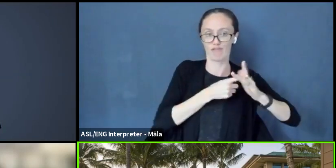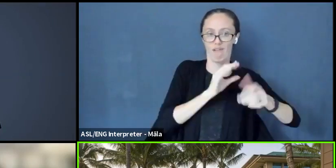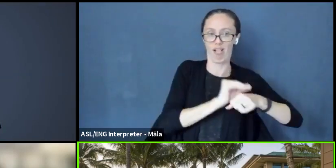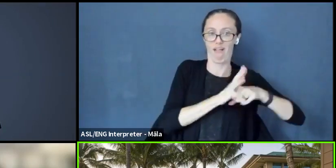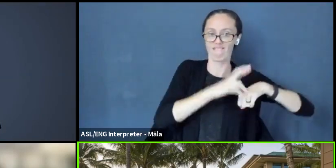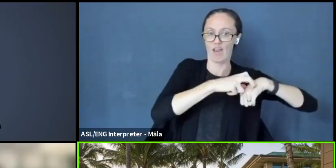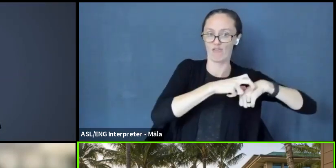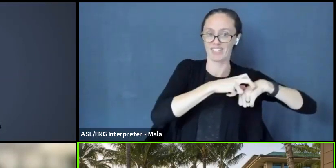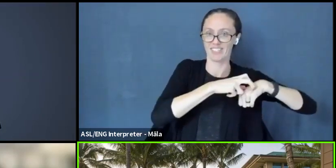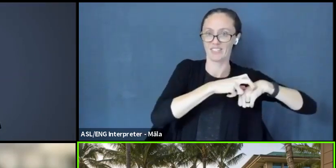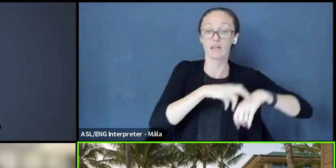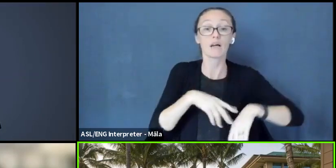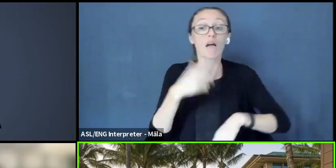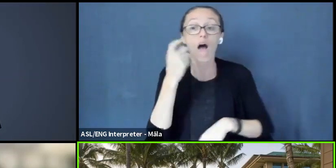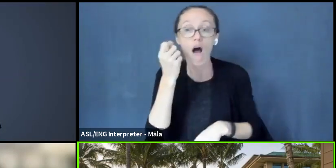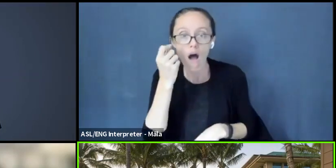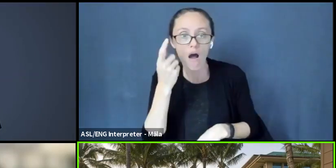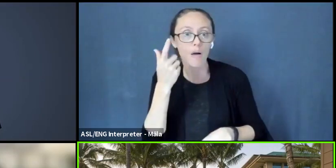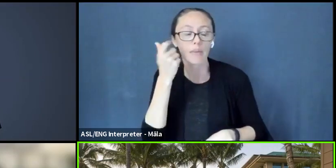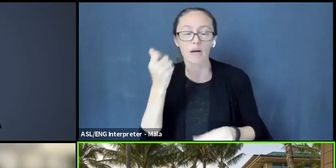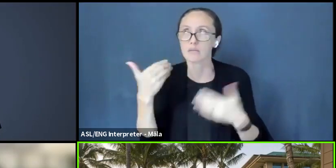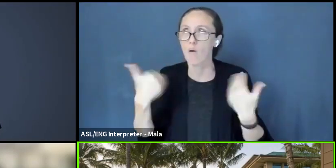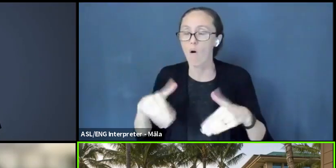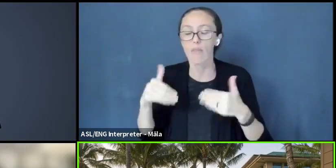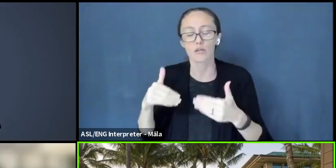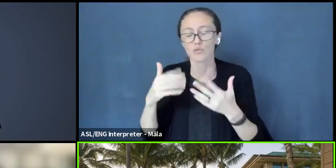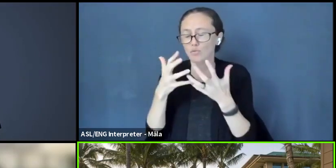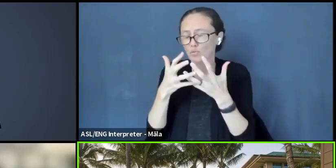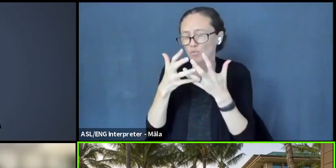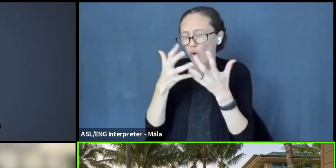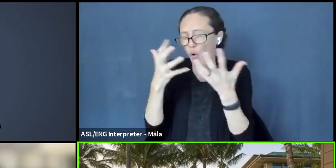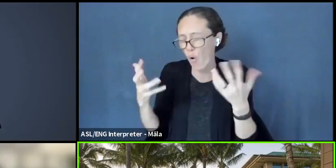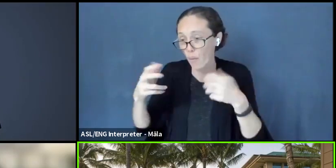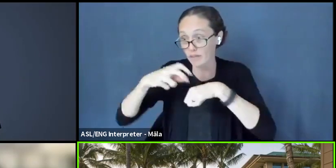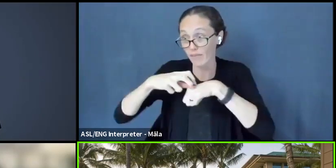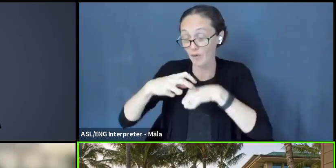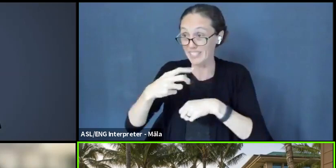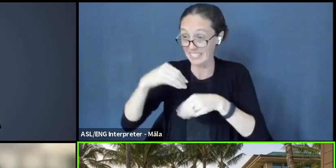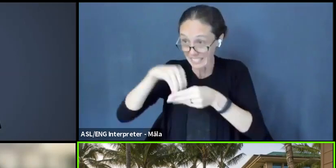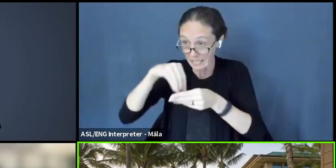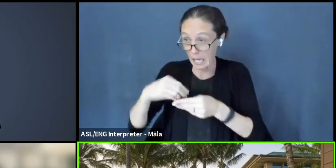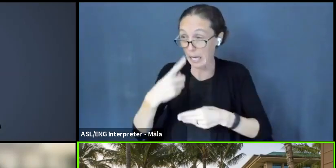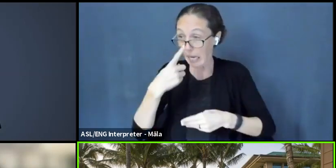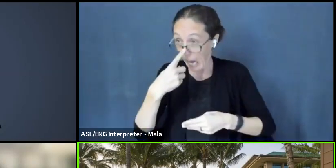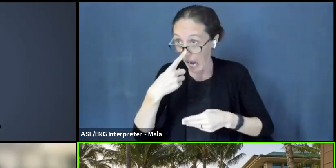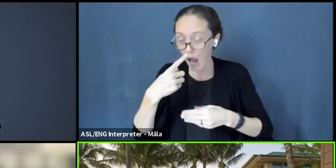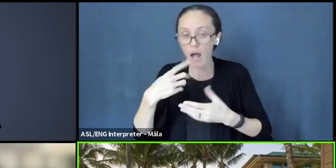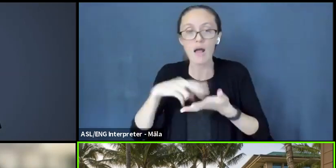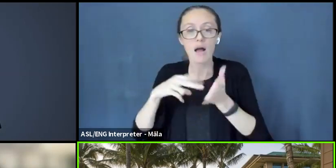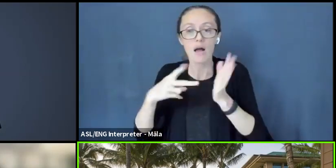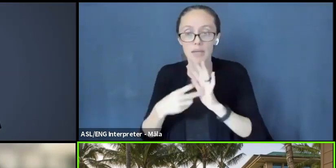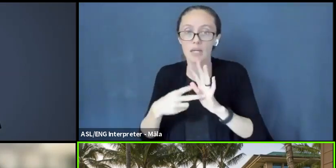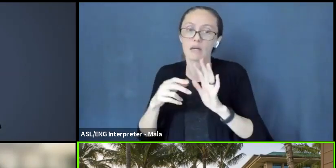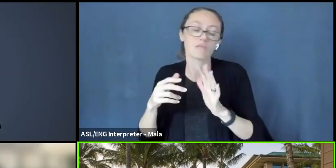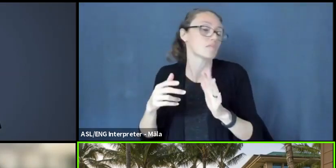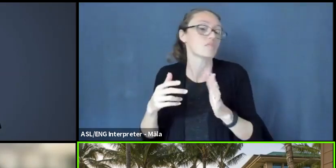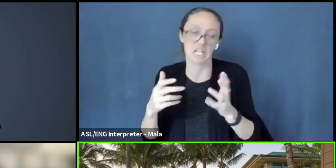Because you have just so much virus, it is much more likely to cause very severe diseases